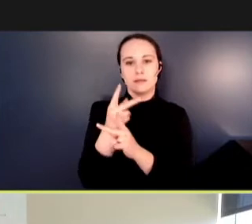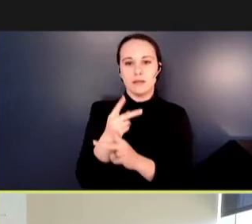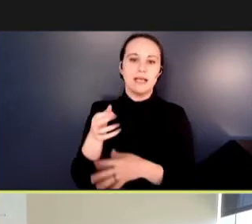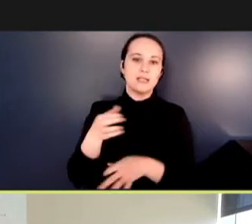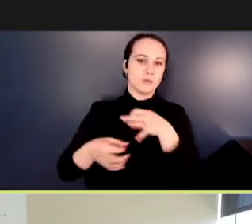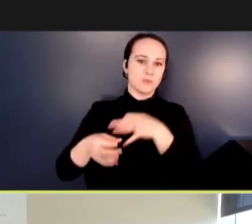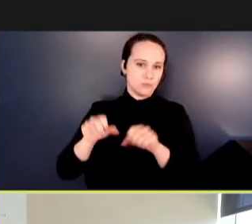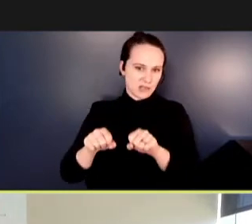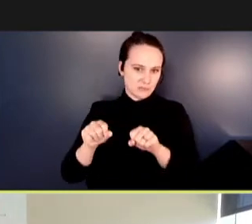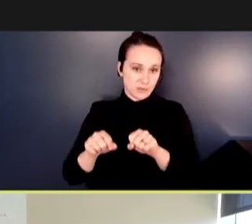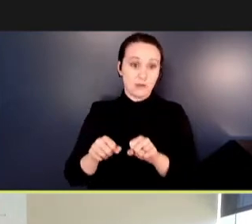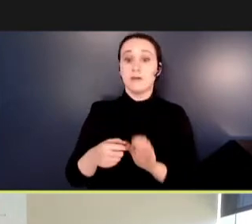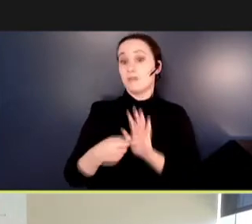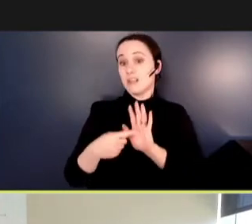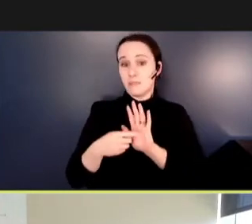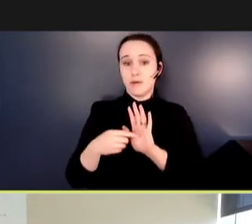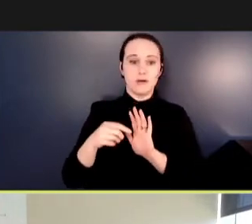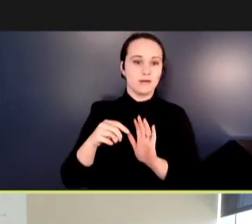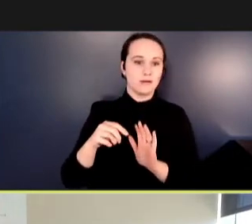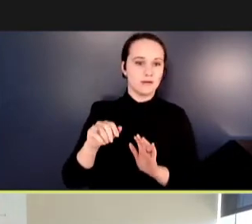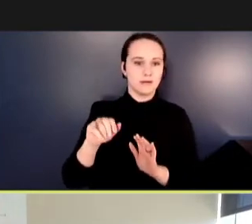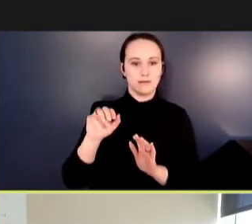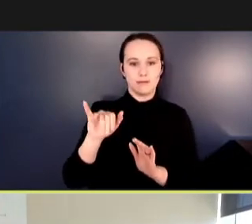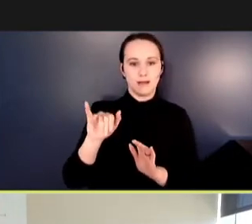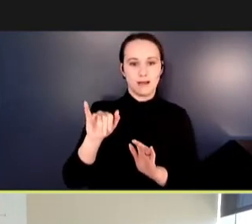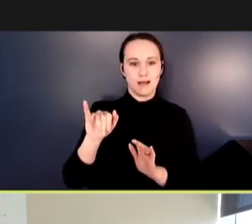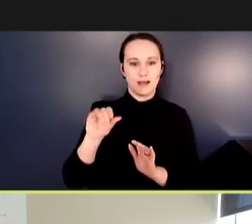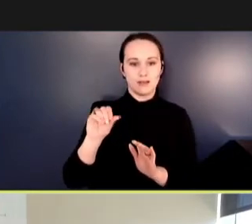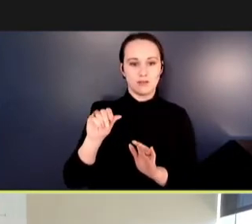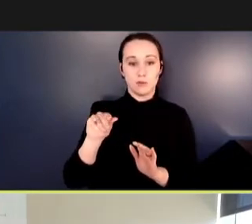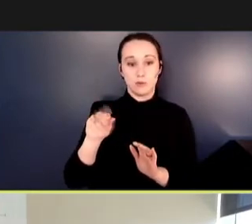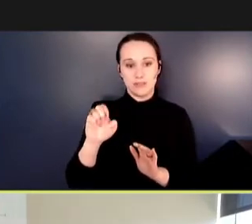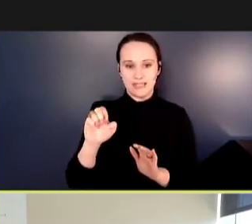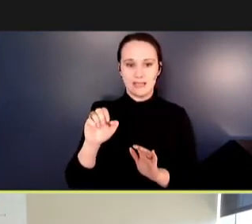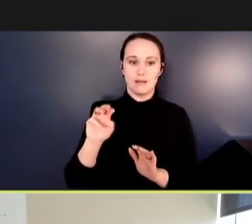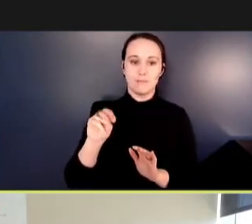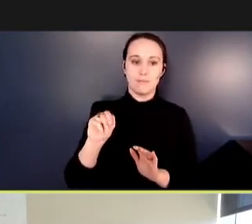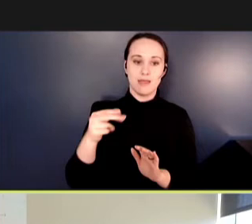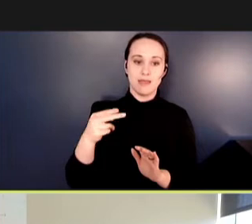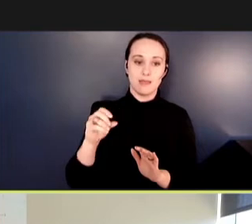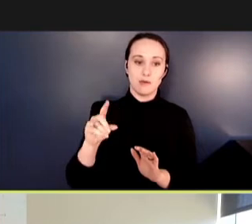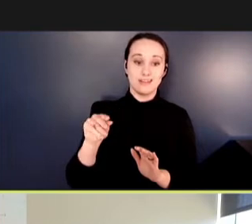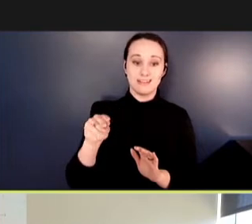isoleucine, leucine, methionine, phenylalanine, which are all known to influence protein core